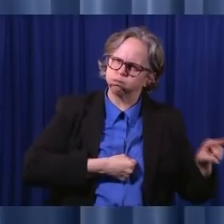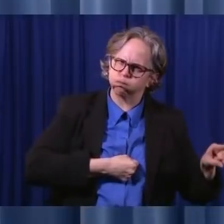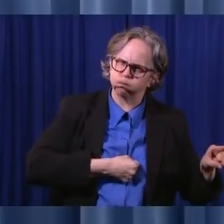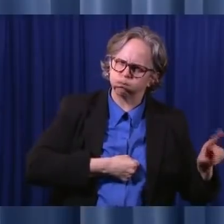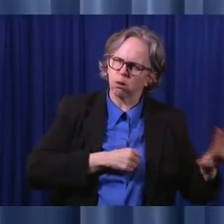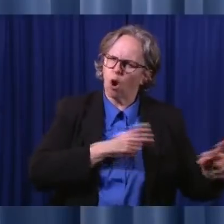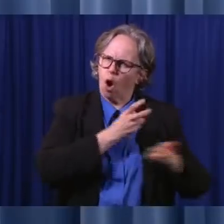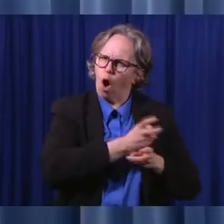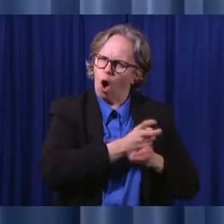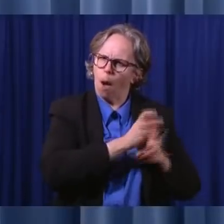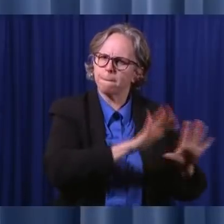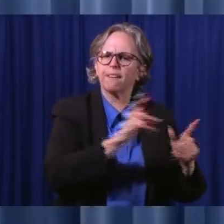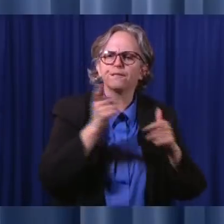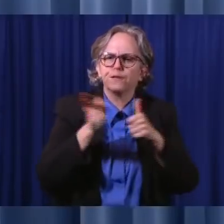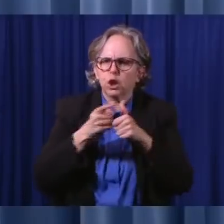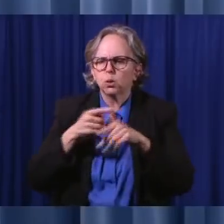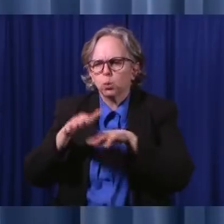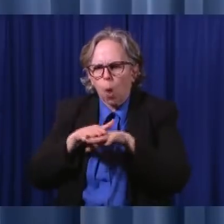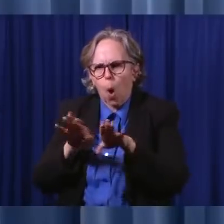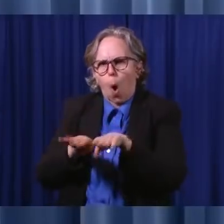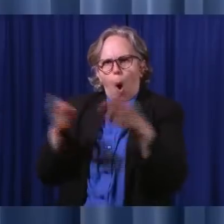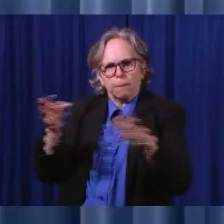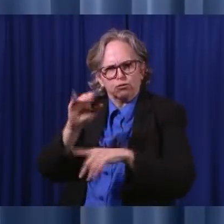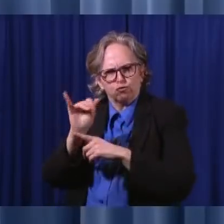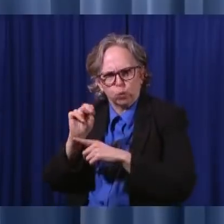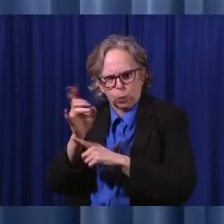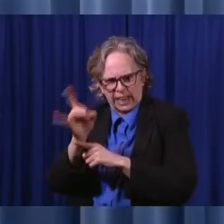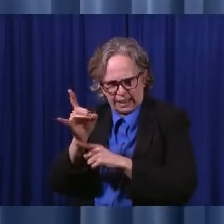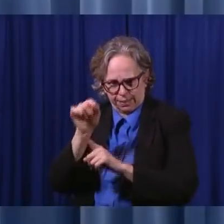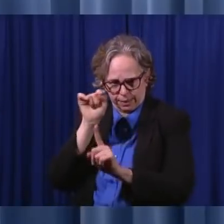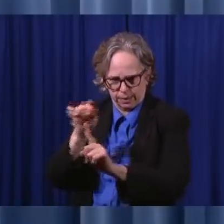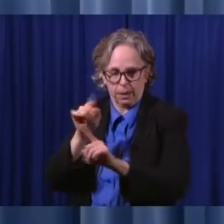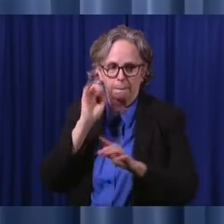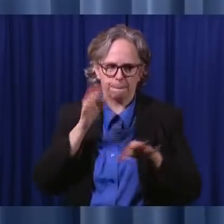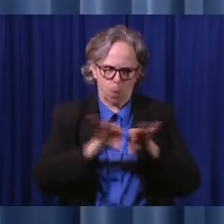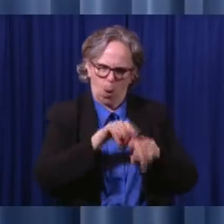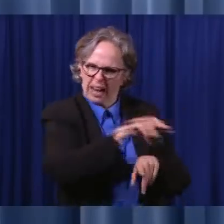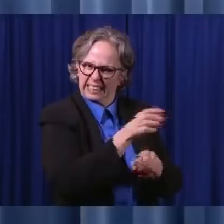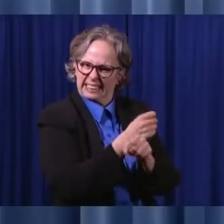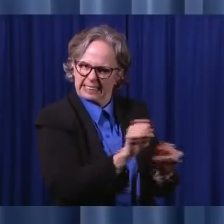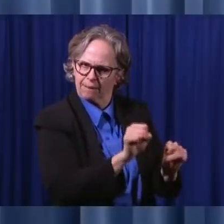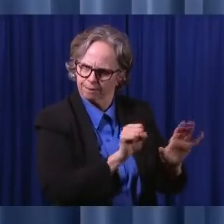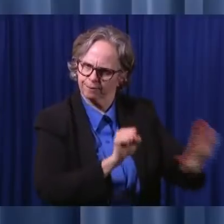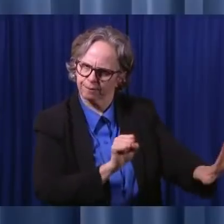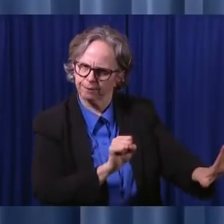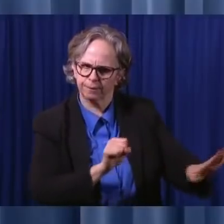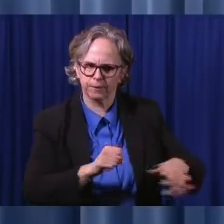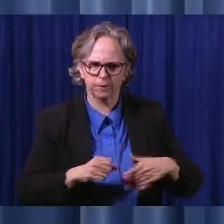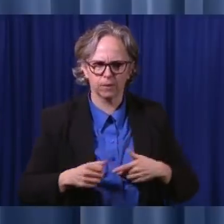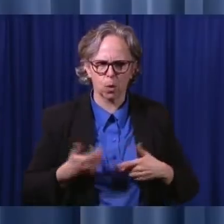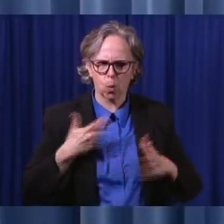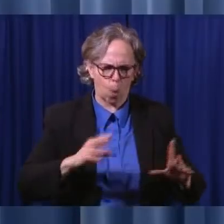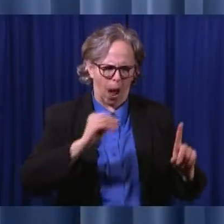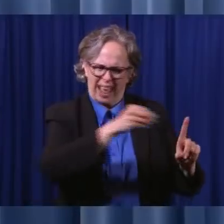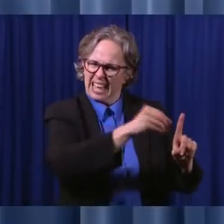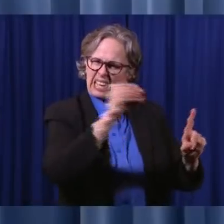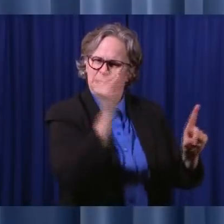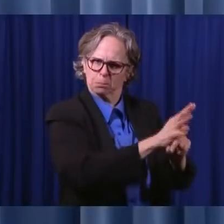TWO AND WE'RE NOT TO THE NURSING HOMES YET. I KNOW THAT CAUSES THE ACTISH FOR A LOT OF PEOPLE THAT ARE WATCHING THIS. WE'RE